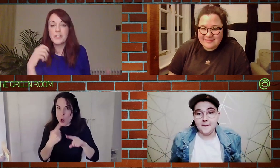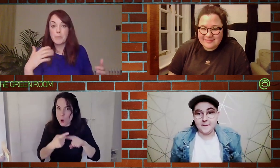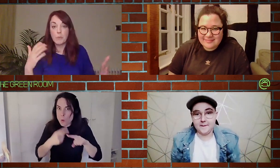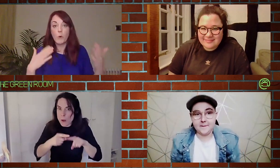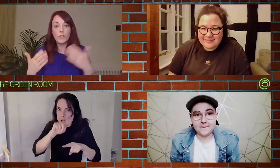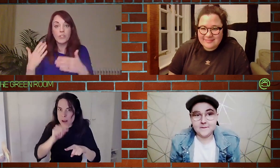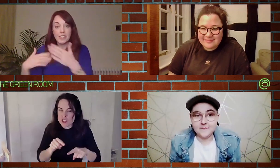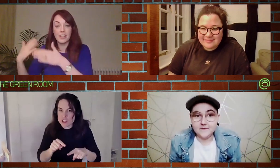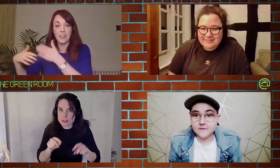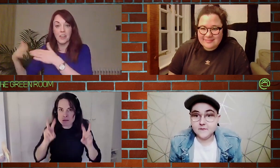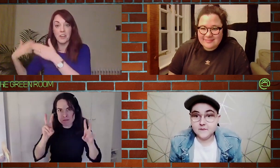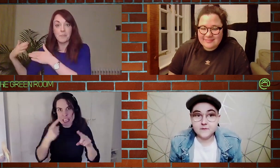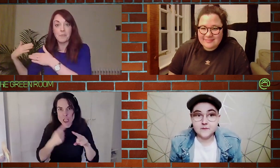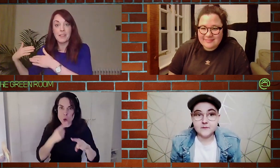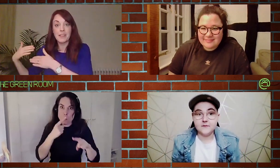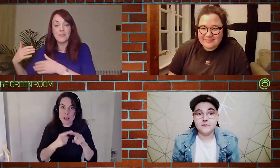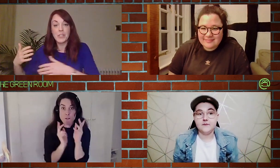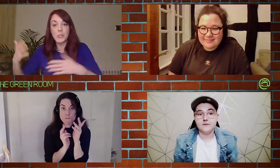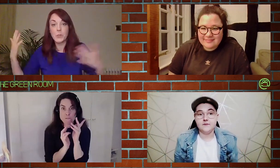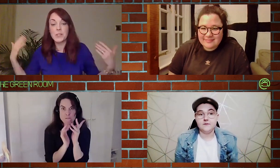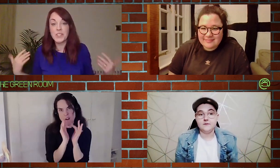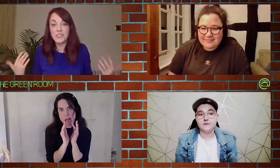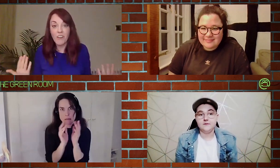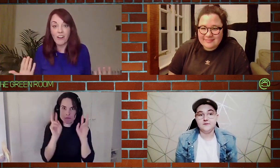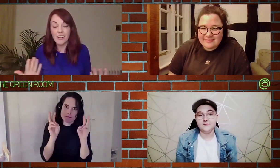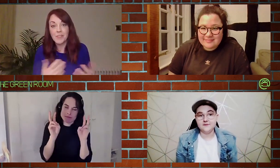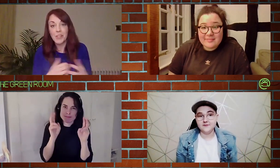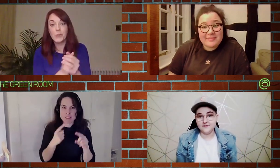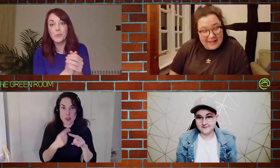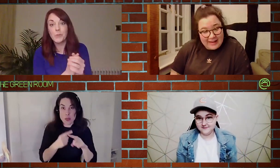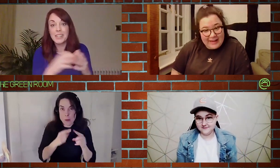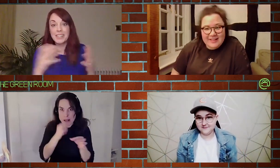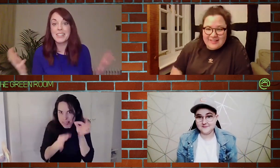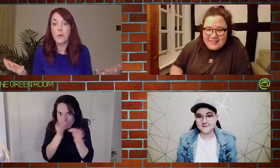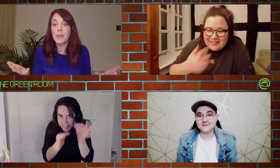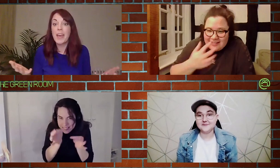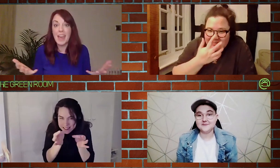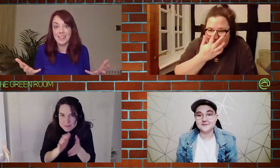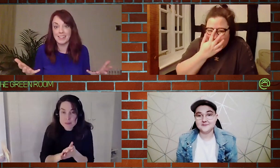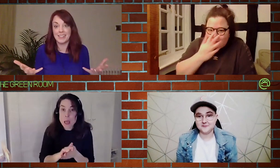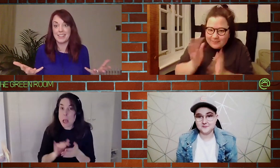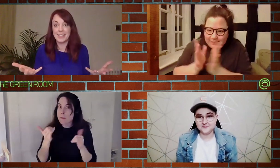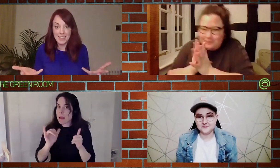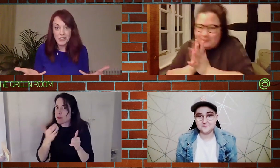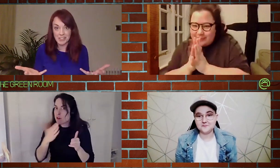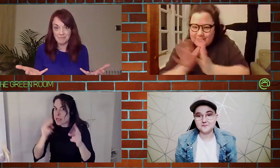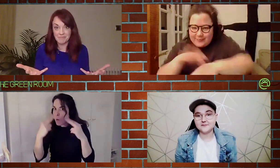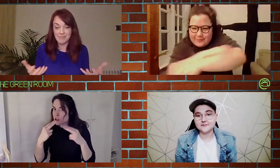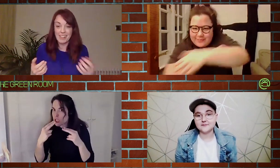been watching the videos thus far you'll know that this is how we end the session.